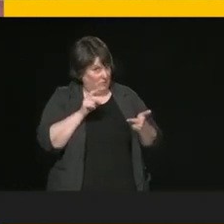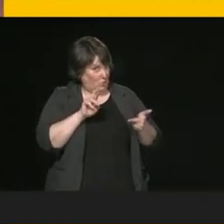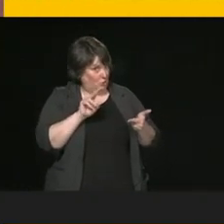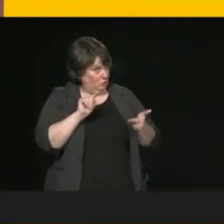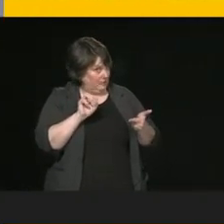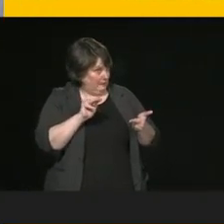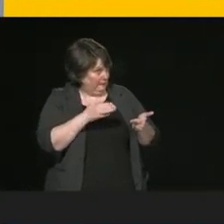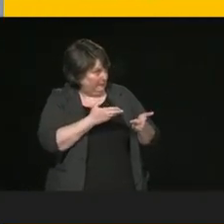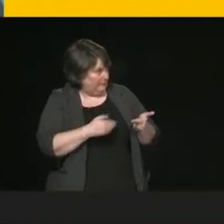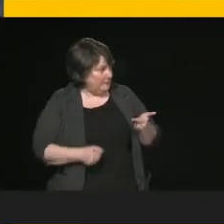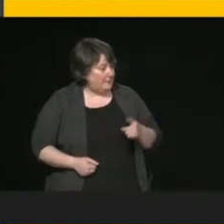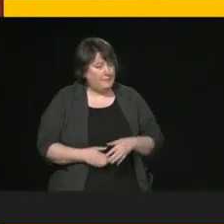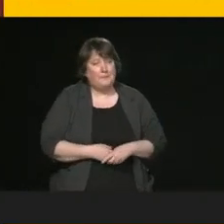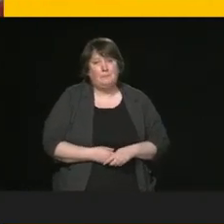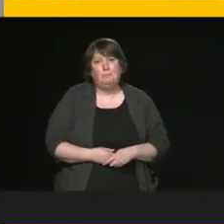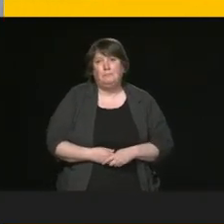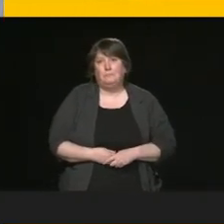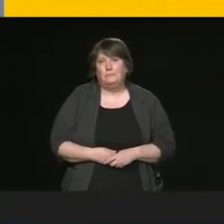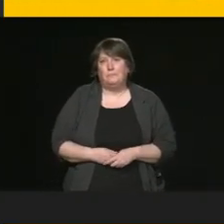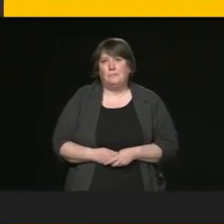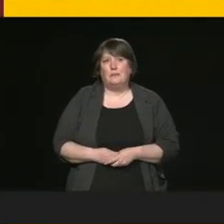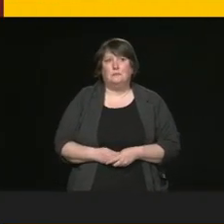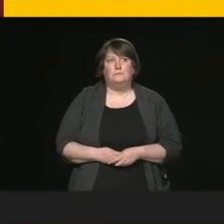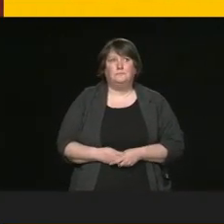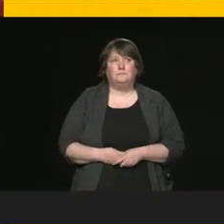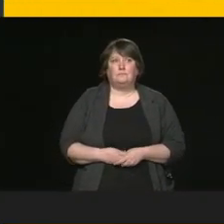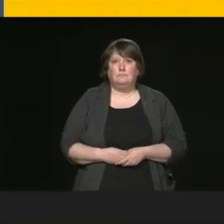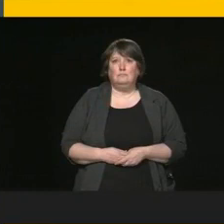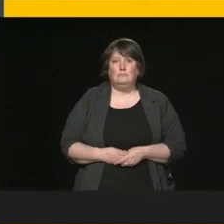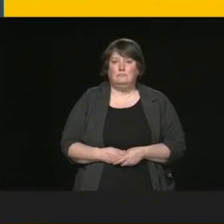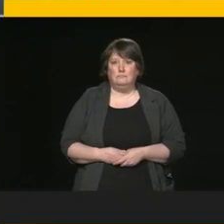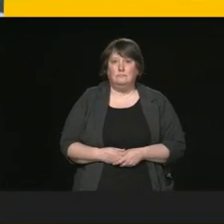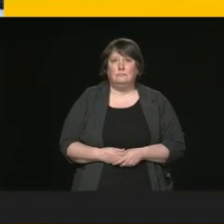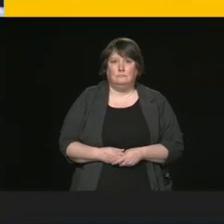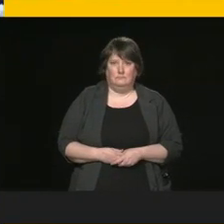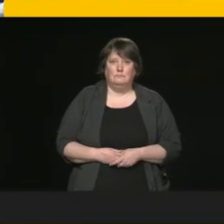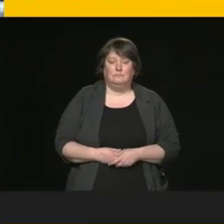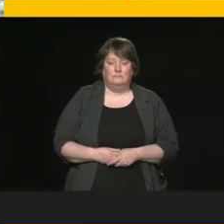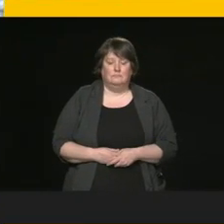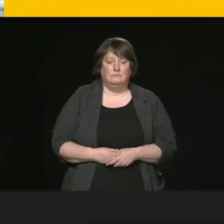ENOUGH, BUT I CAN GIVE IT TO DR.